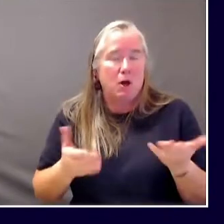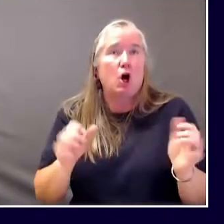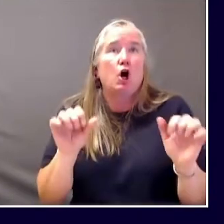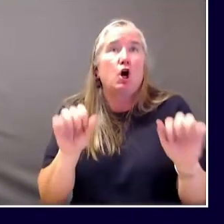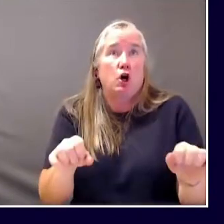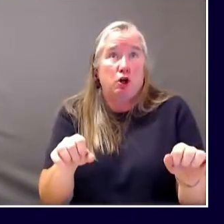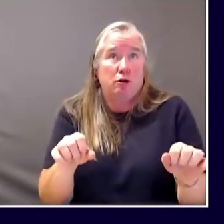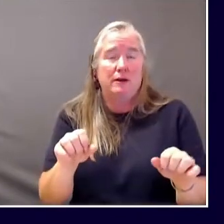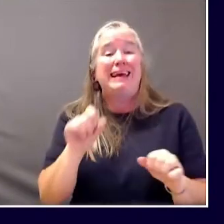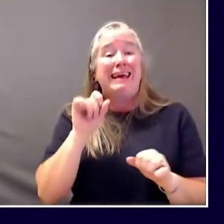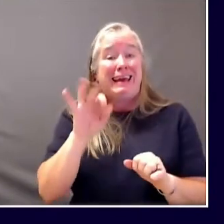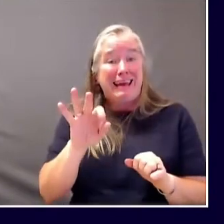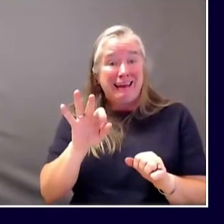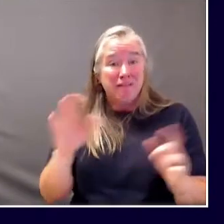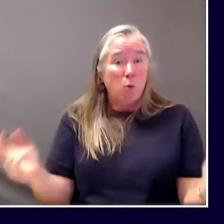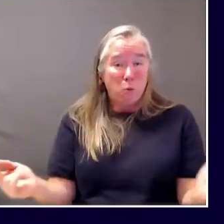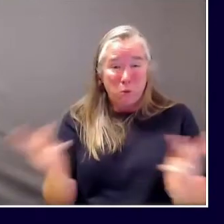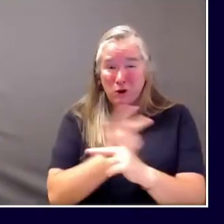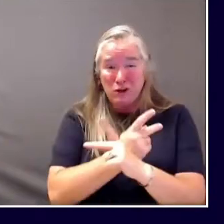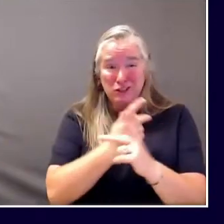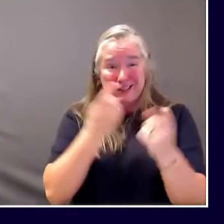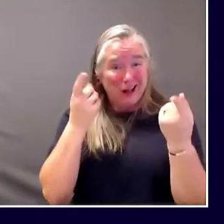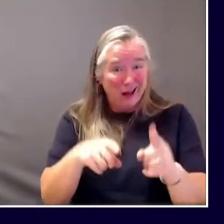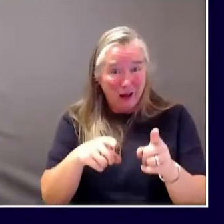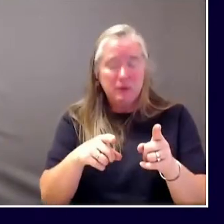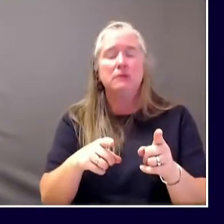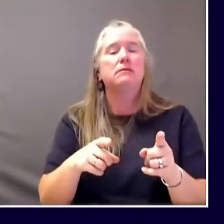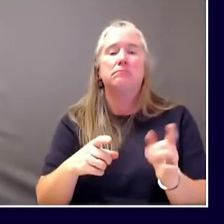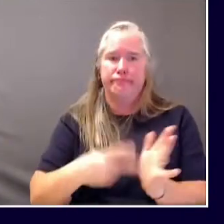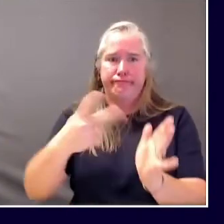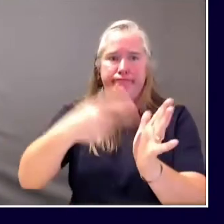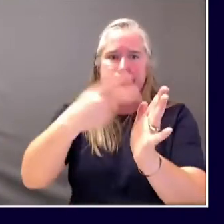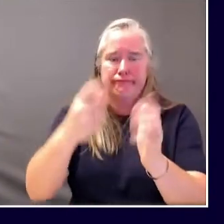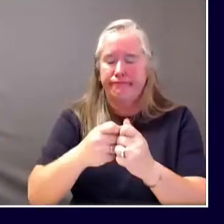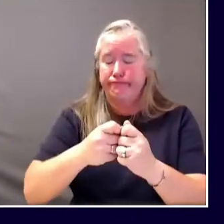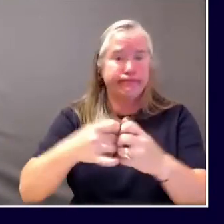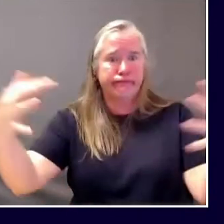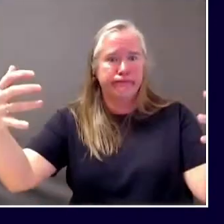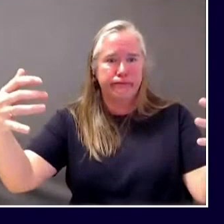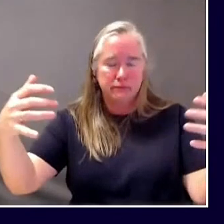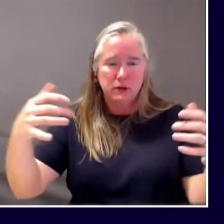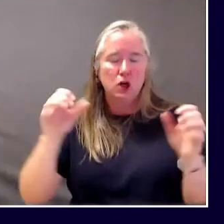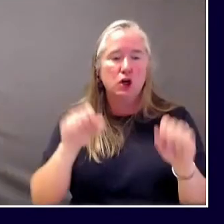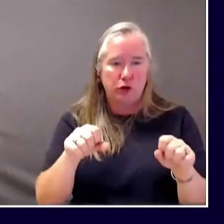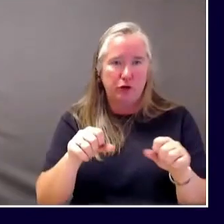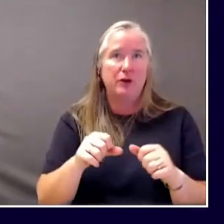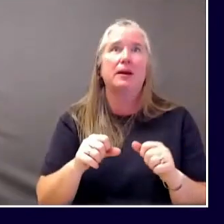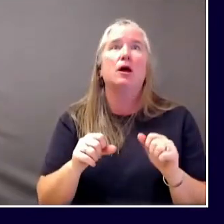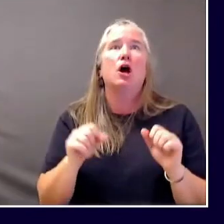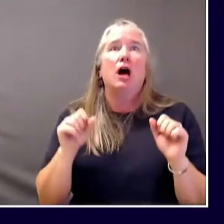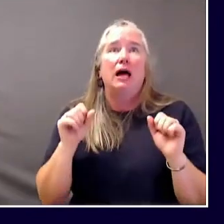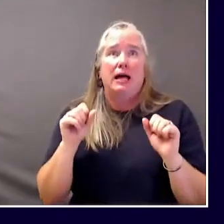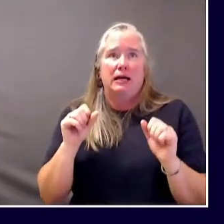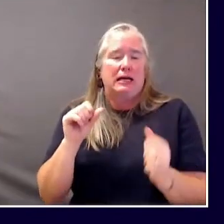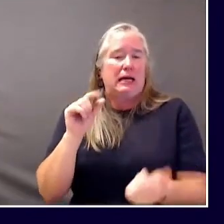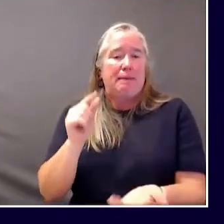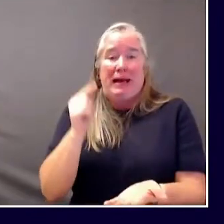scenario of what might happen but very important to note we